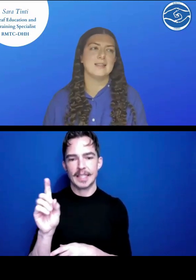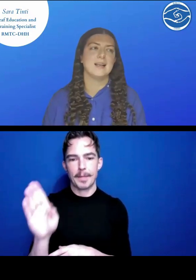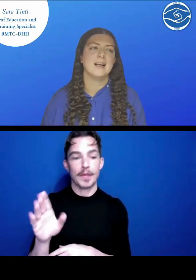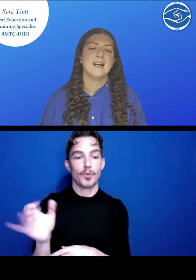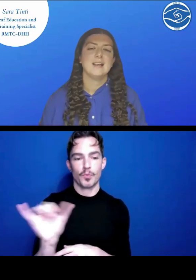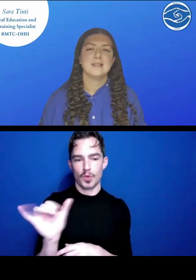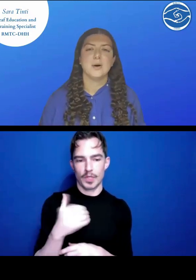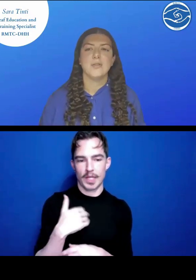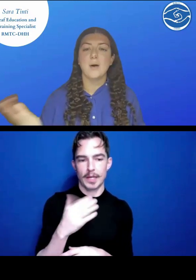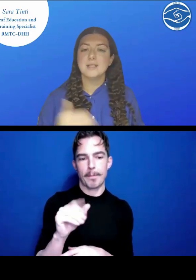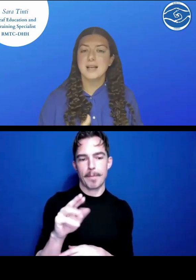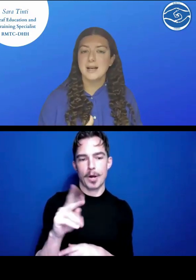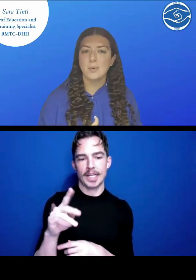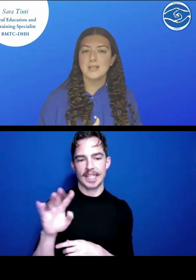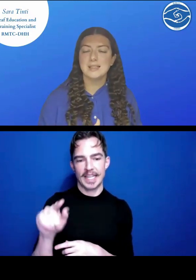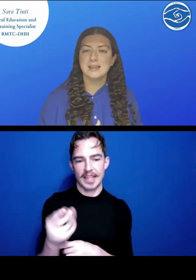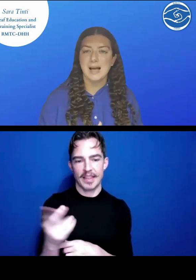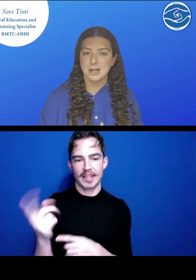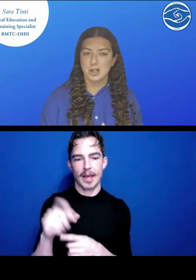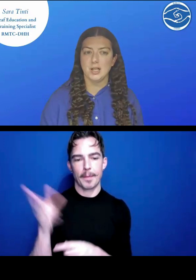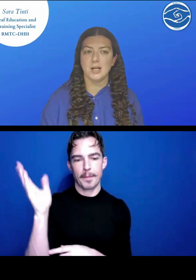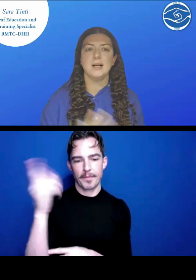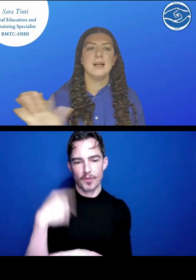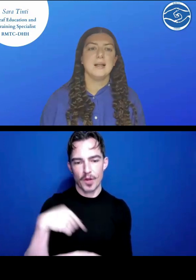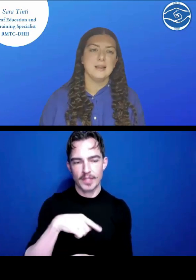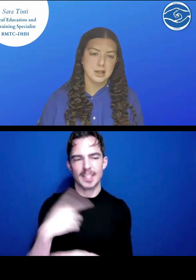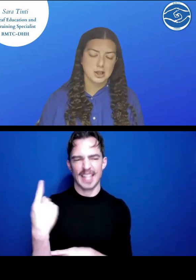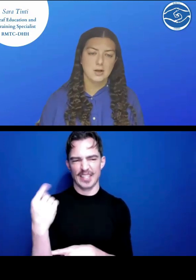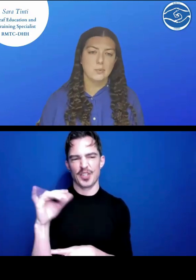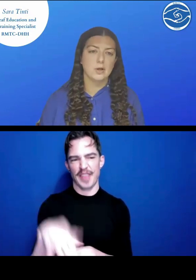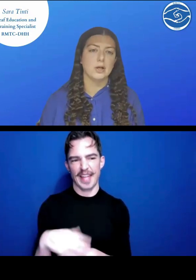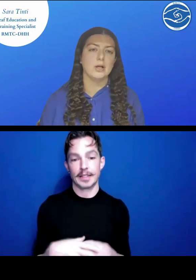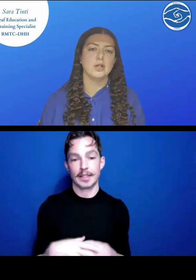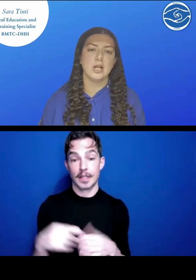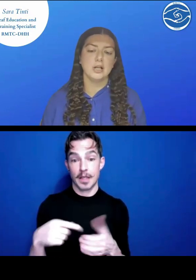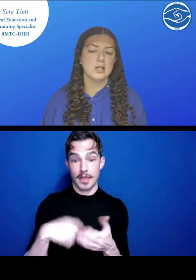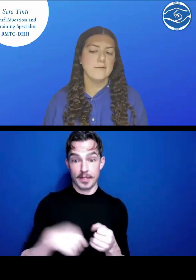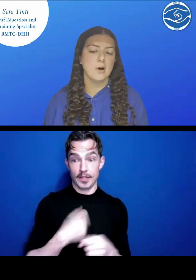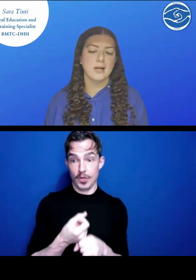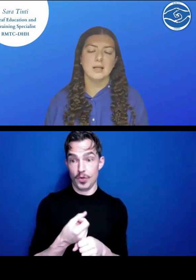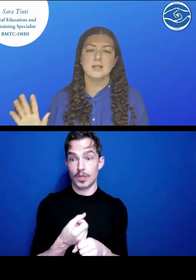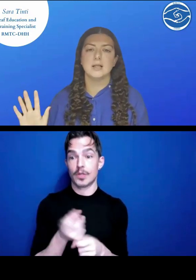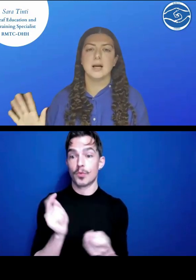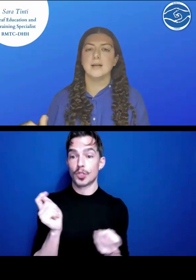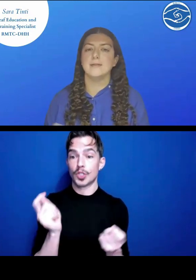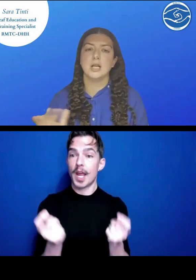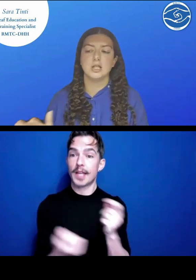us. So that was kind of what we did last year. This year we're changing the focus and kind of